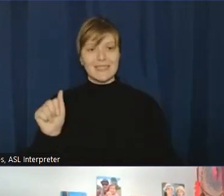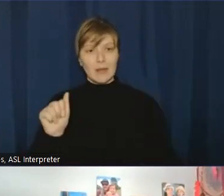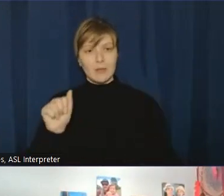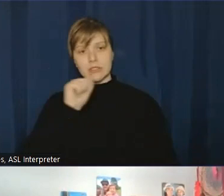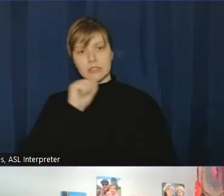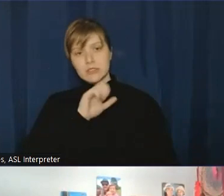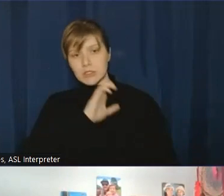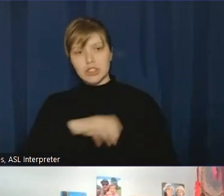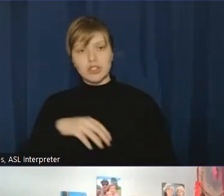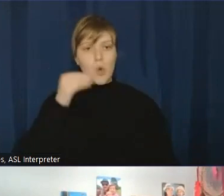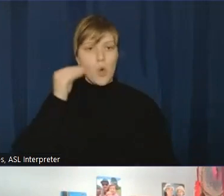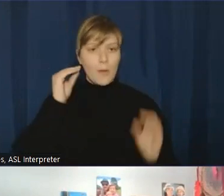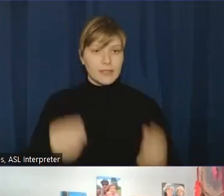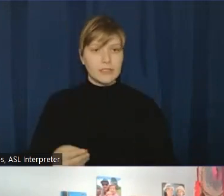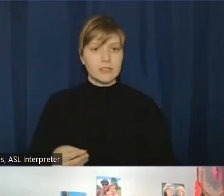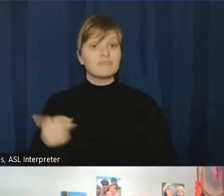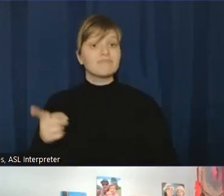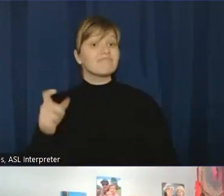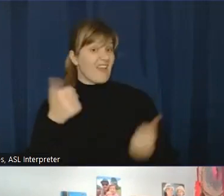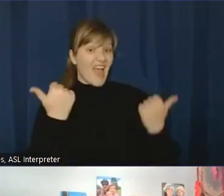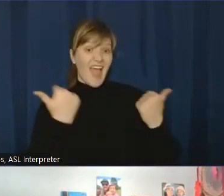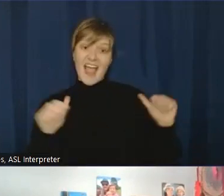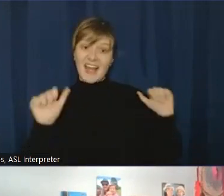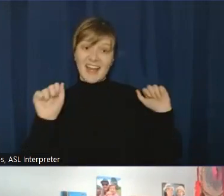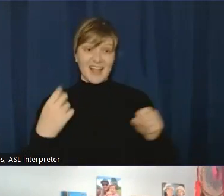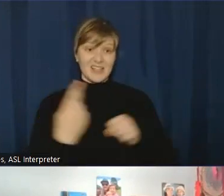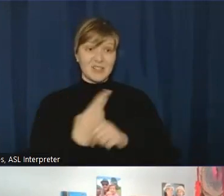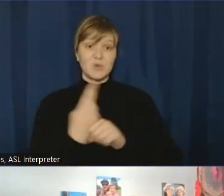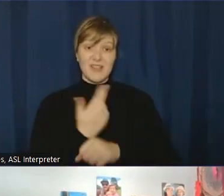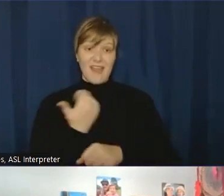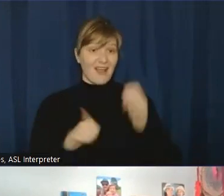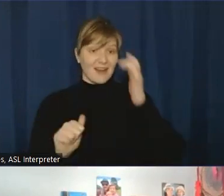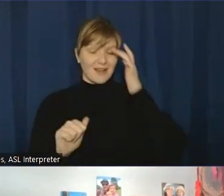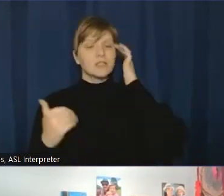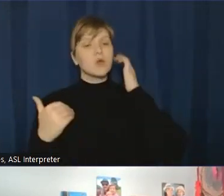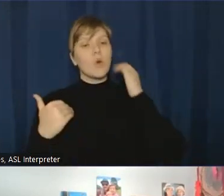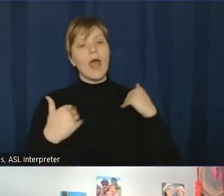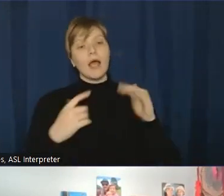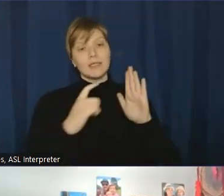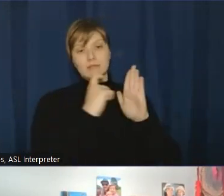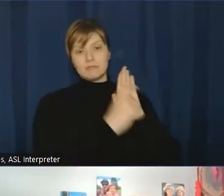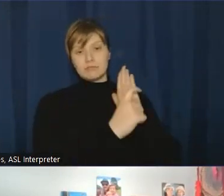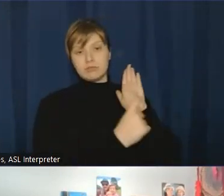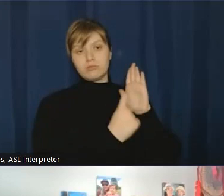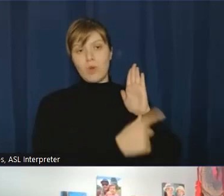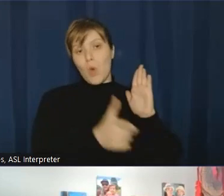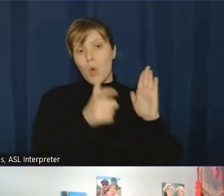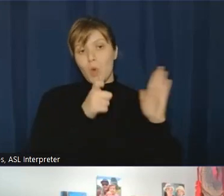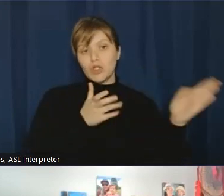Yes, it does. It has the listing there of who it serves. It will say “seniors” at